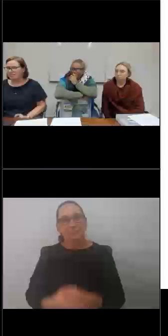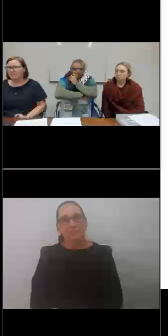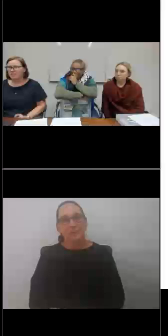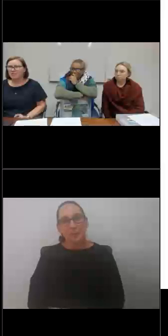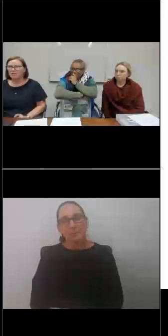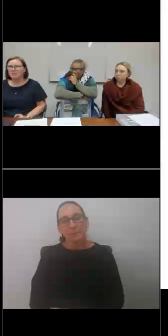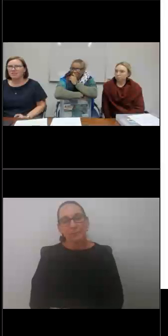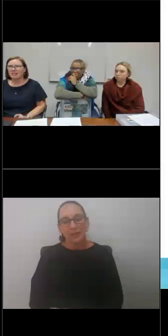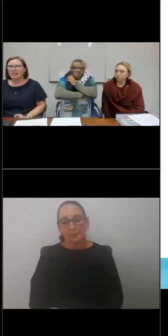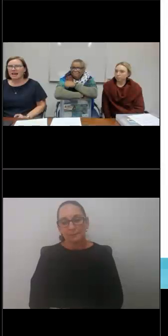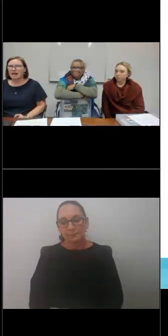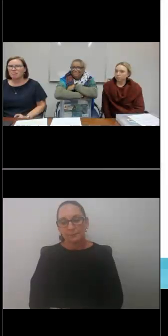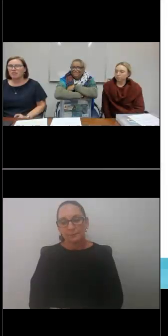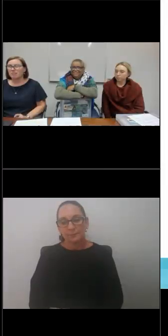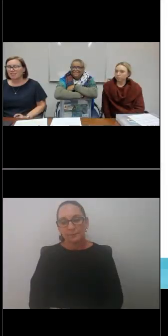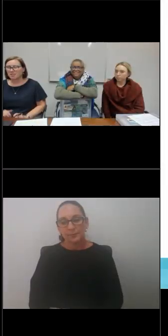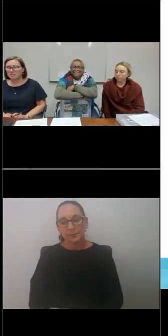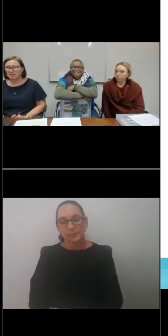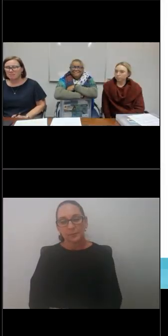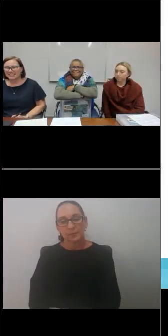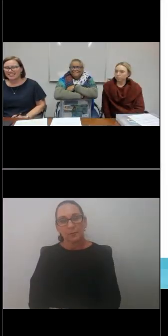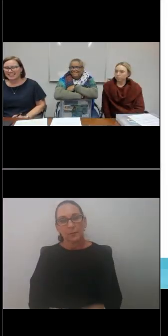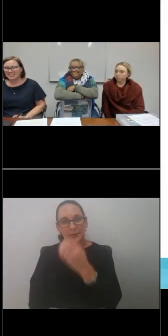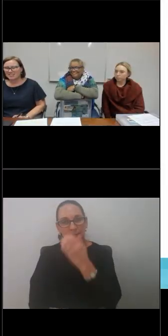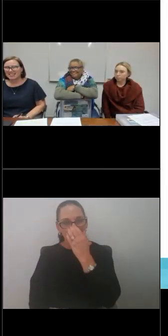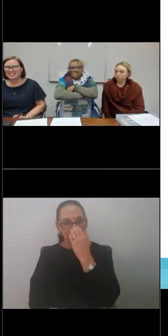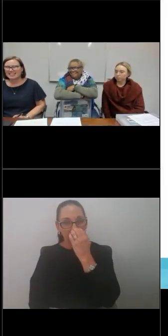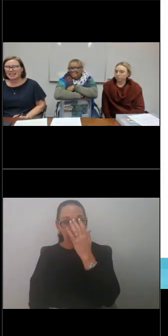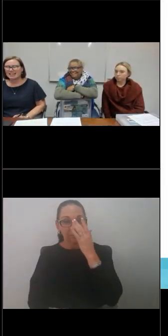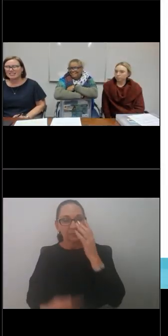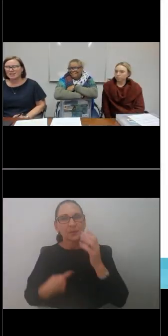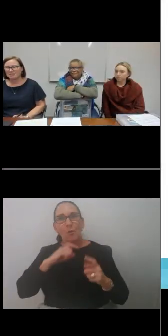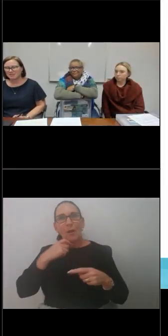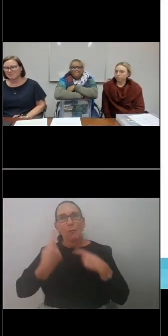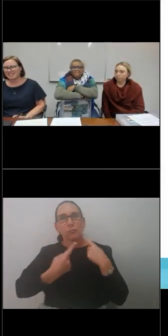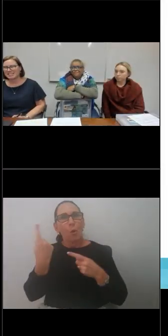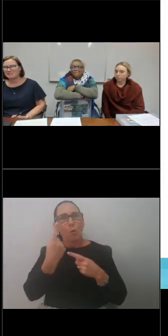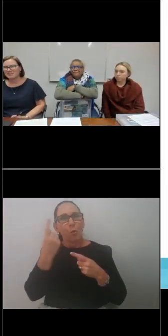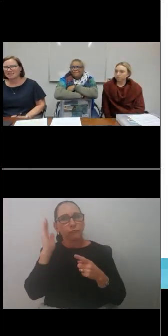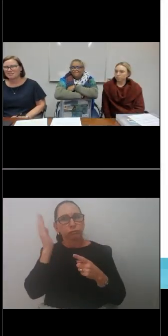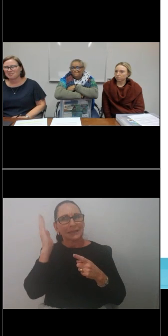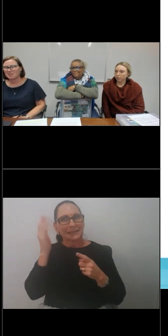so um I'll run through who our presenters are joining us today so it's myself Katherine Gordon